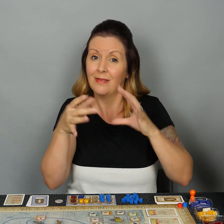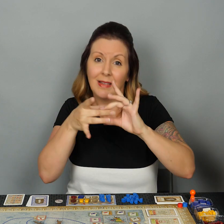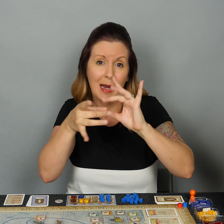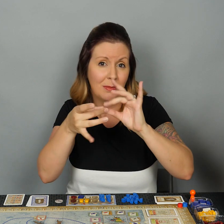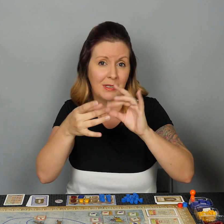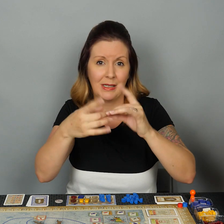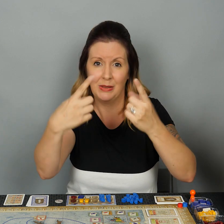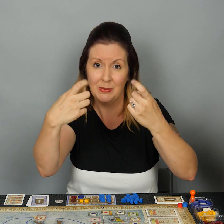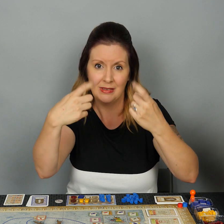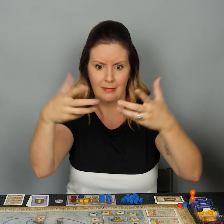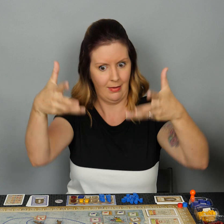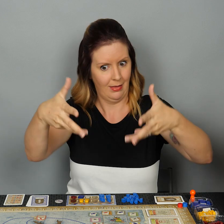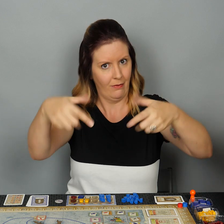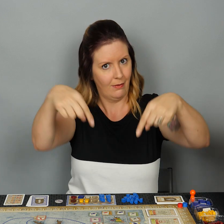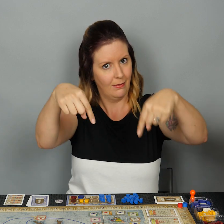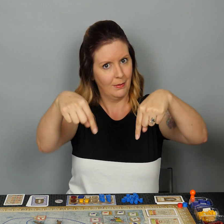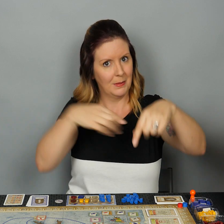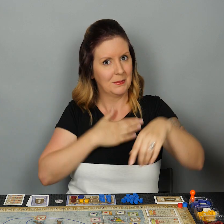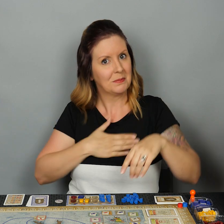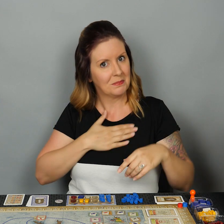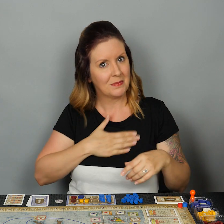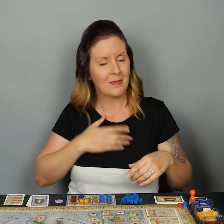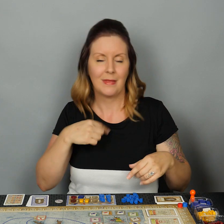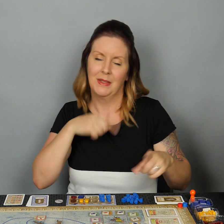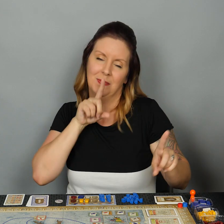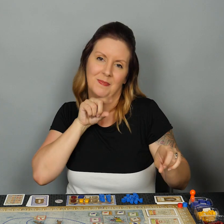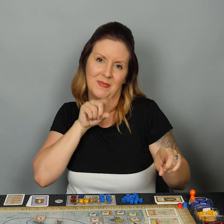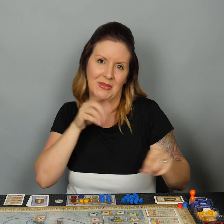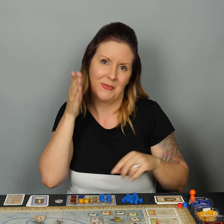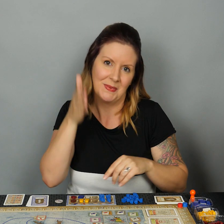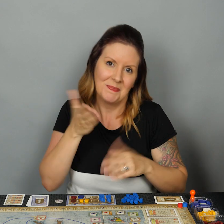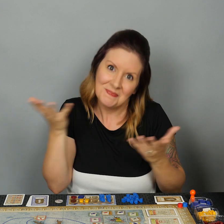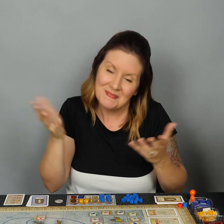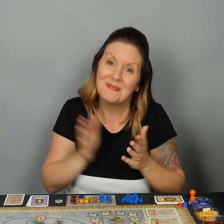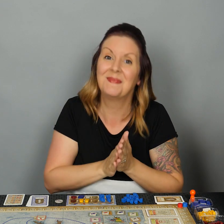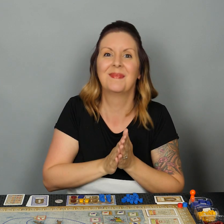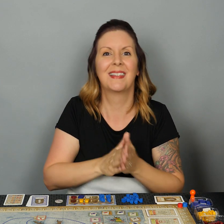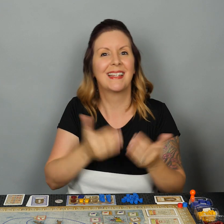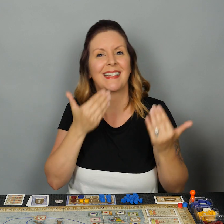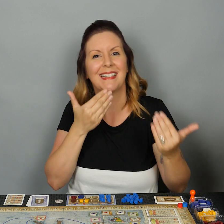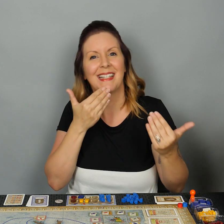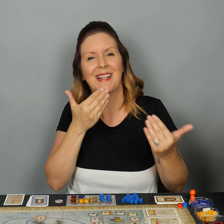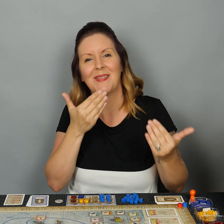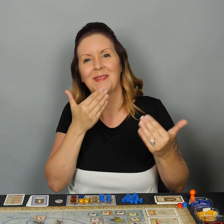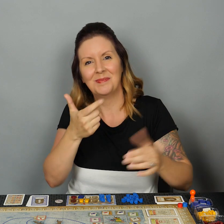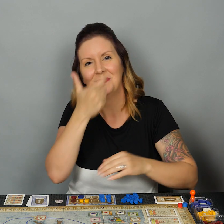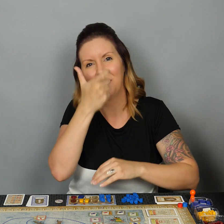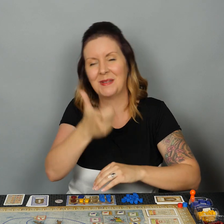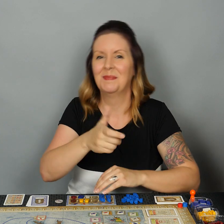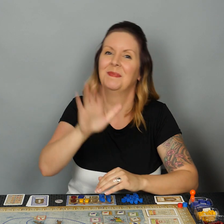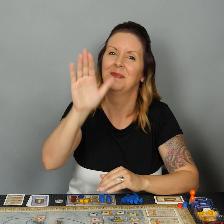If you have any comments or questions, please leave them below and I will gladly respond. Thanks for watching! Bye bye!